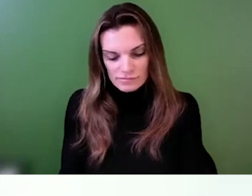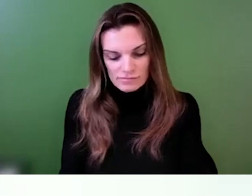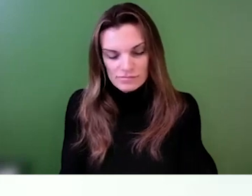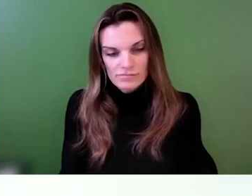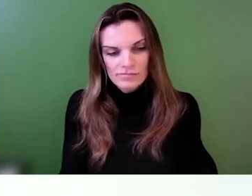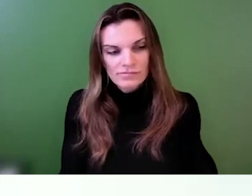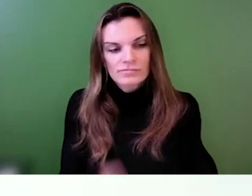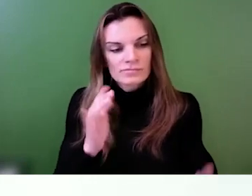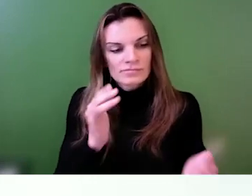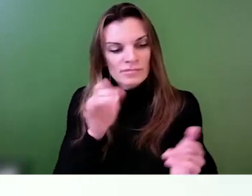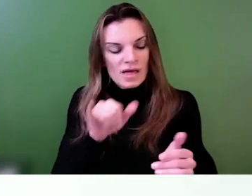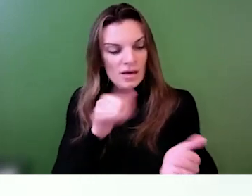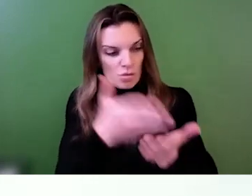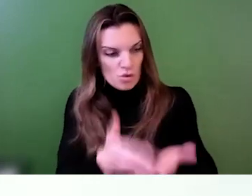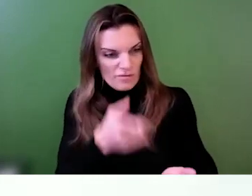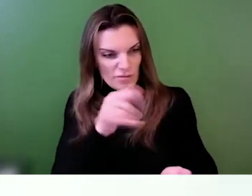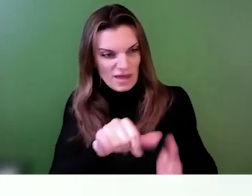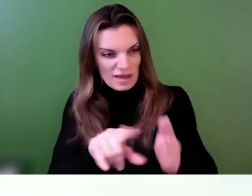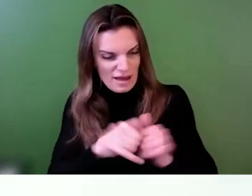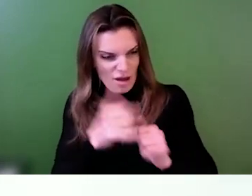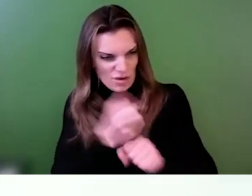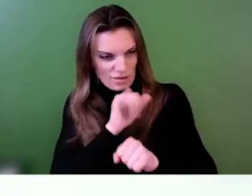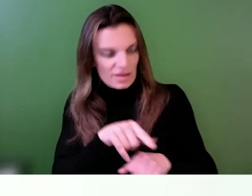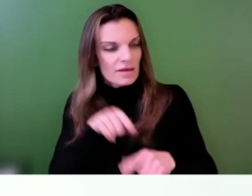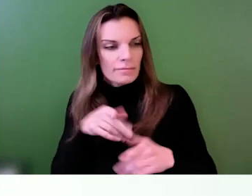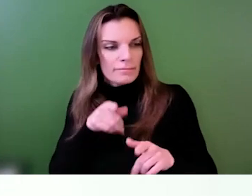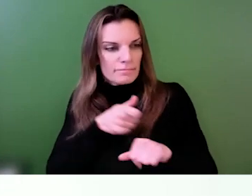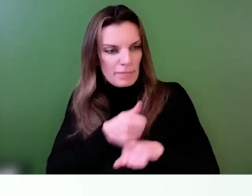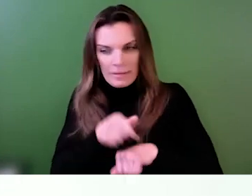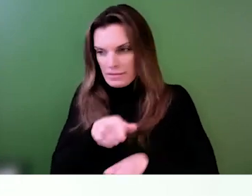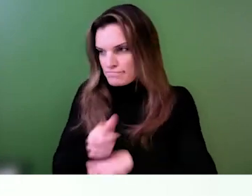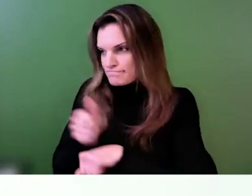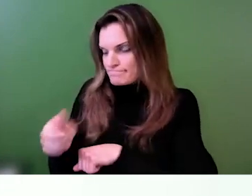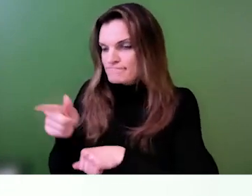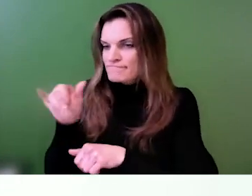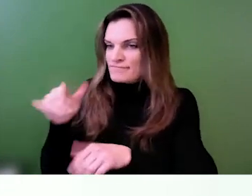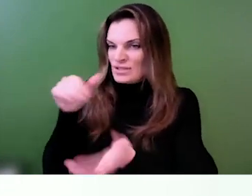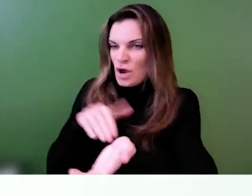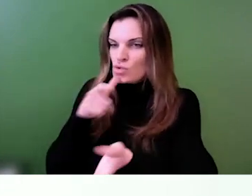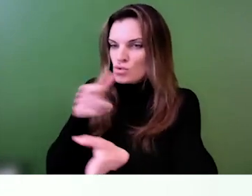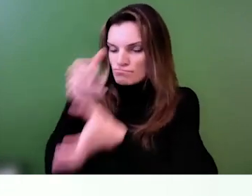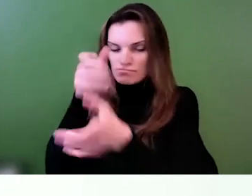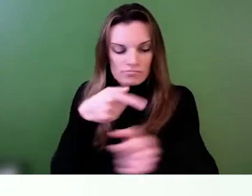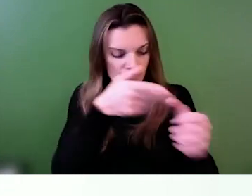before if you are requesting accommodation then you go into the specifics of how what you are requesting and those symptoms relate to each other.